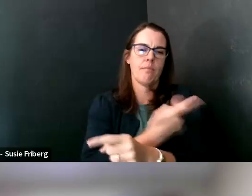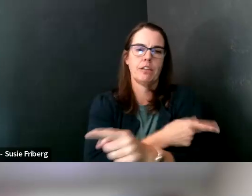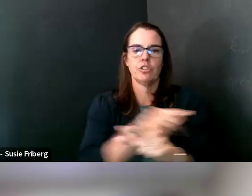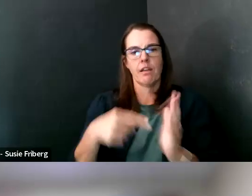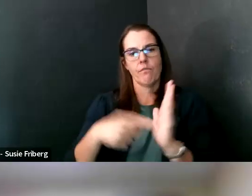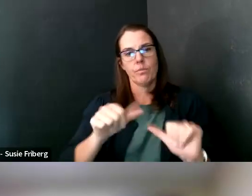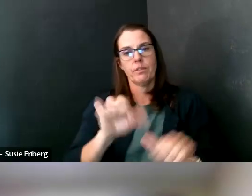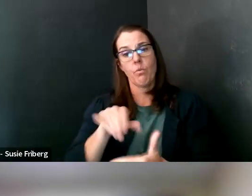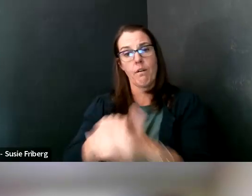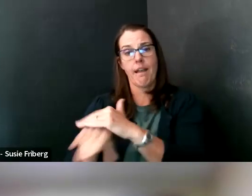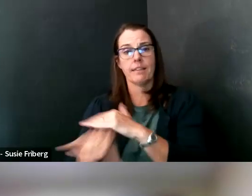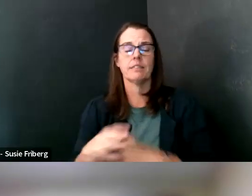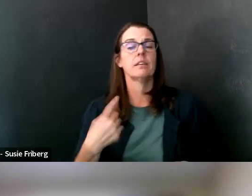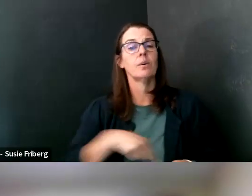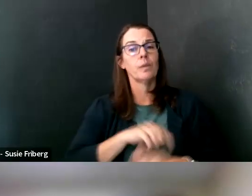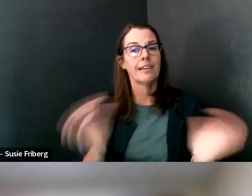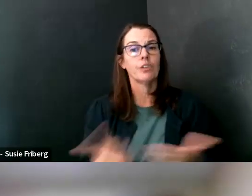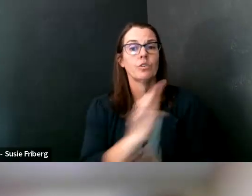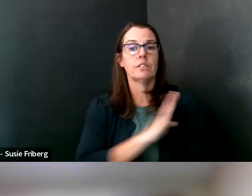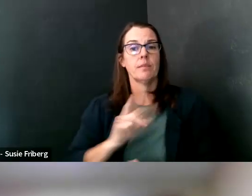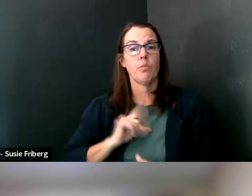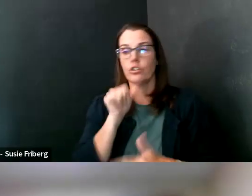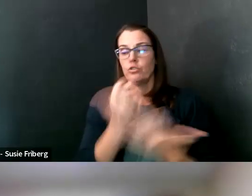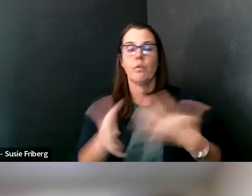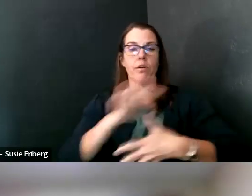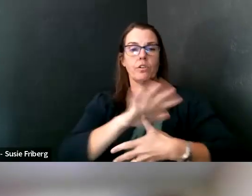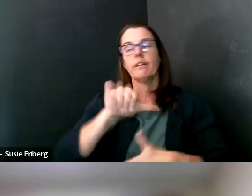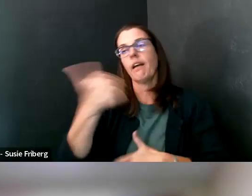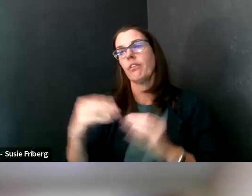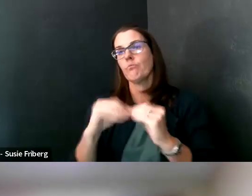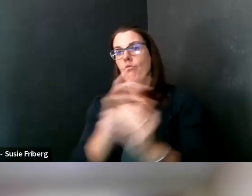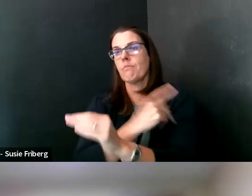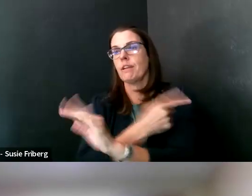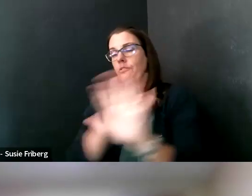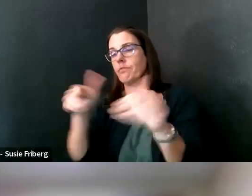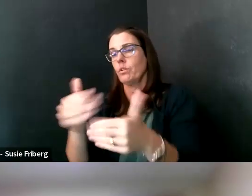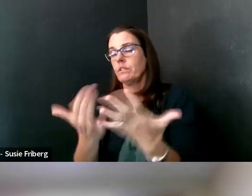We encourage the board to continue to prioritize other more patient focused policies such in part